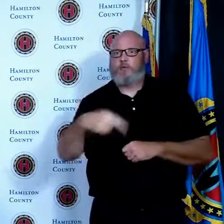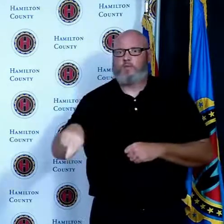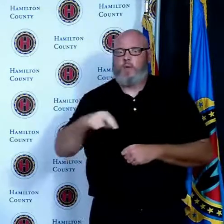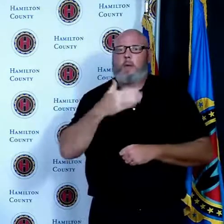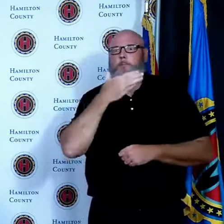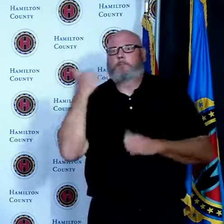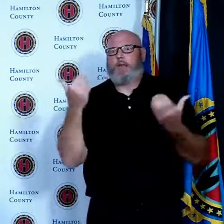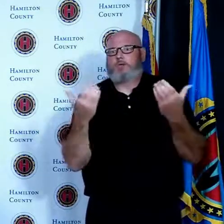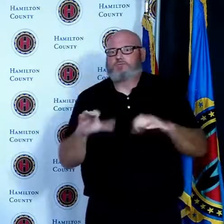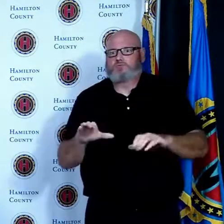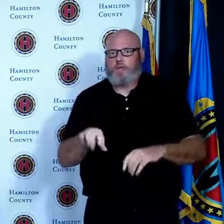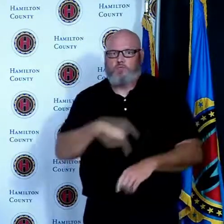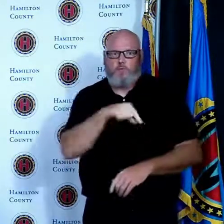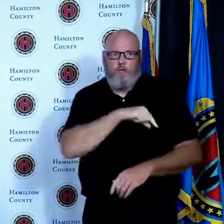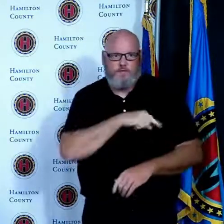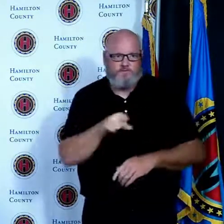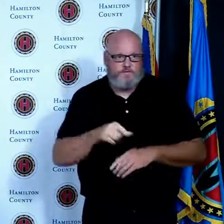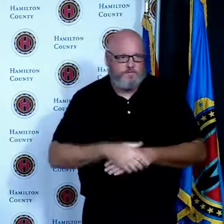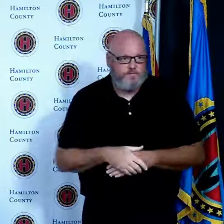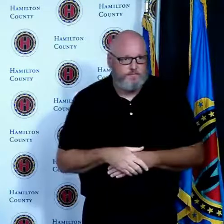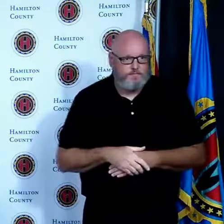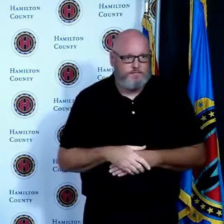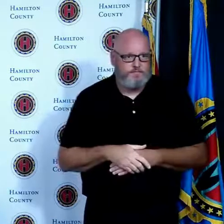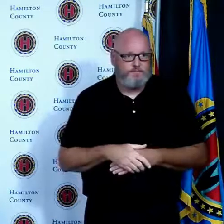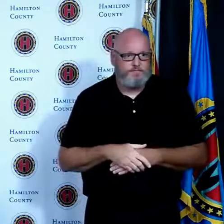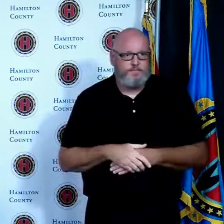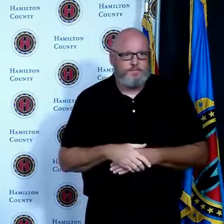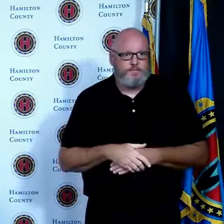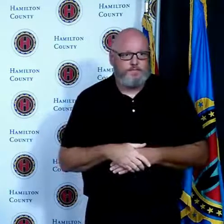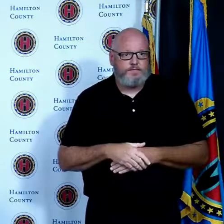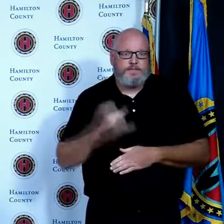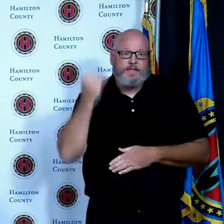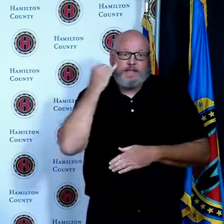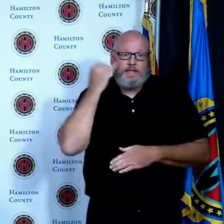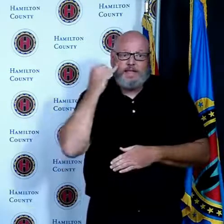that was 15 year-over-year reduction from Covid-19